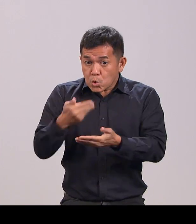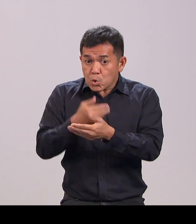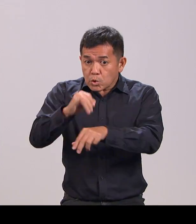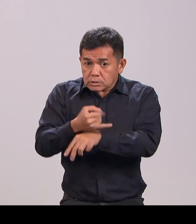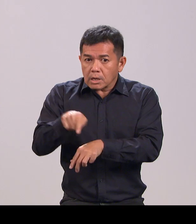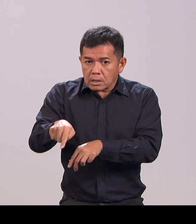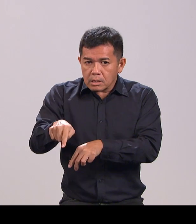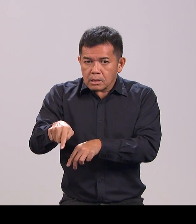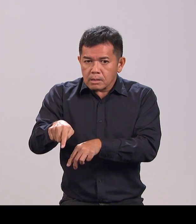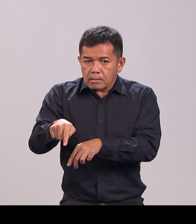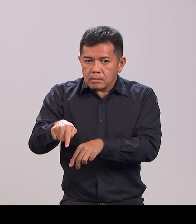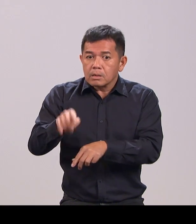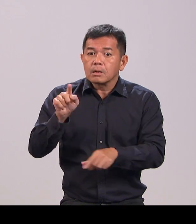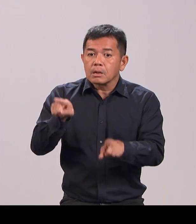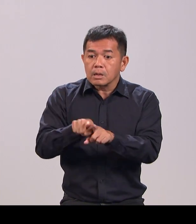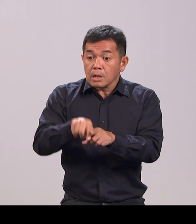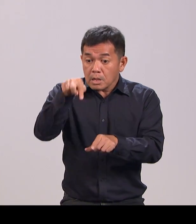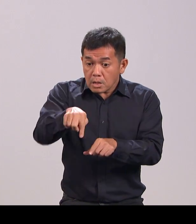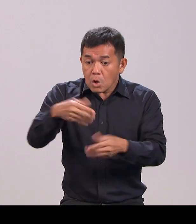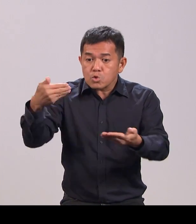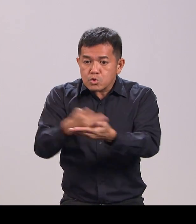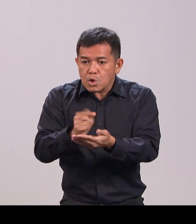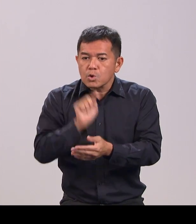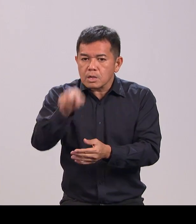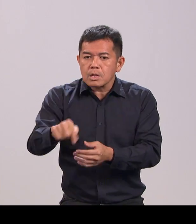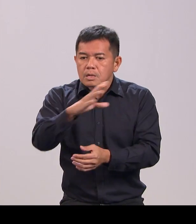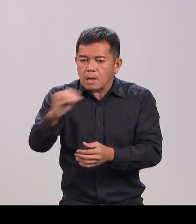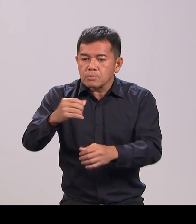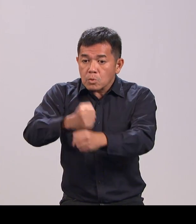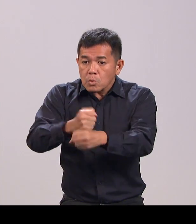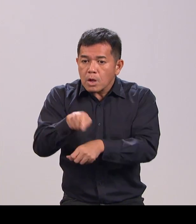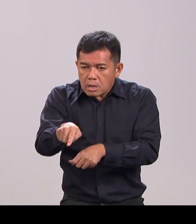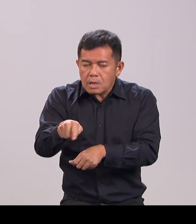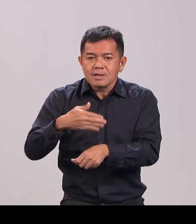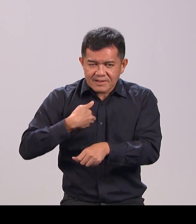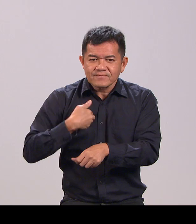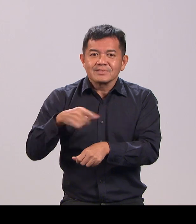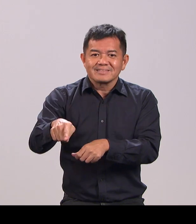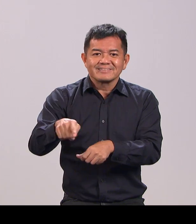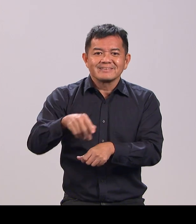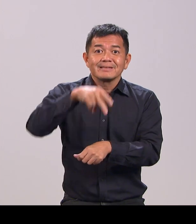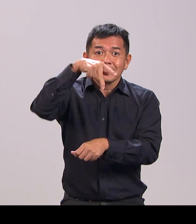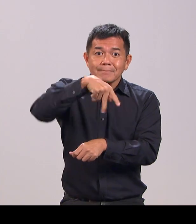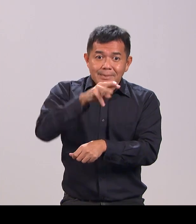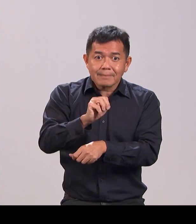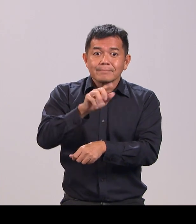NTUC is doing good work, helping not just rank-and-file workers but PMEs too, like Gerard Peck.